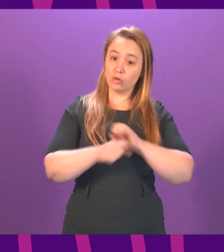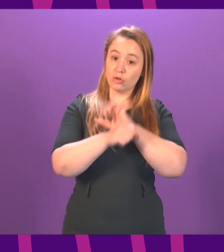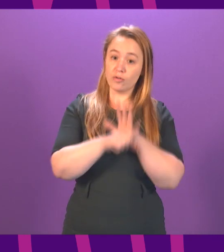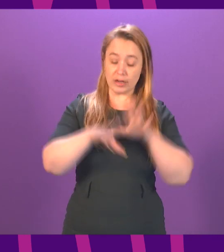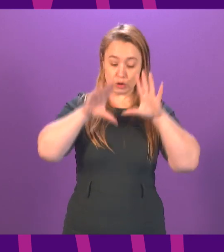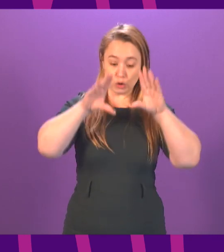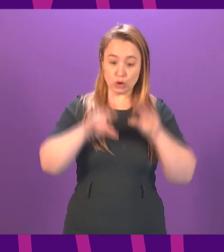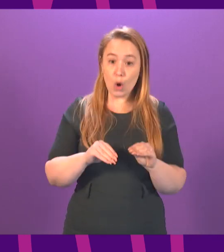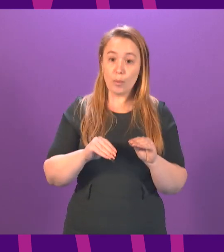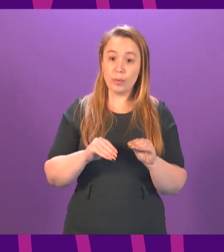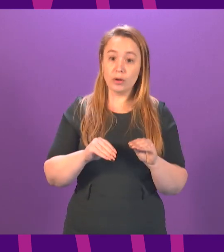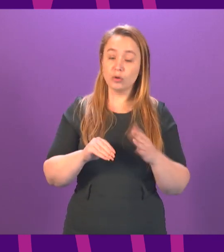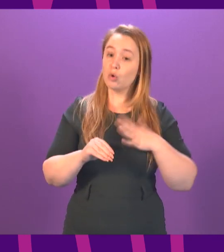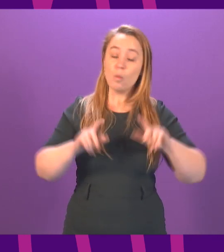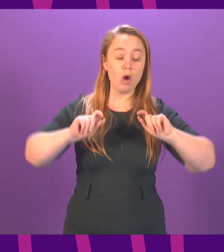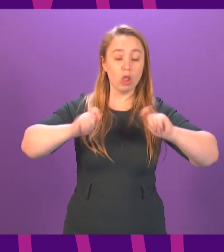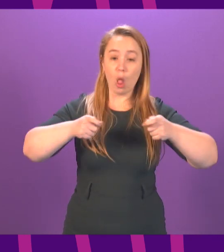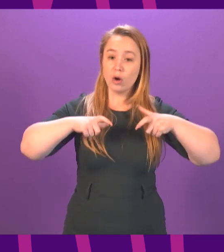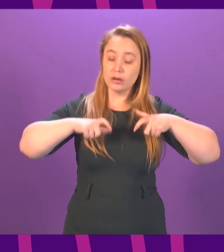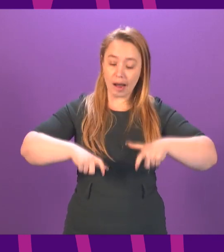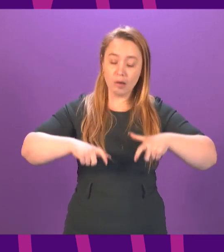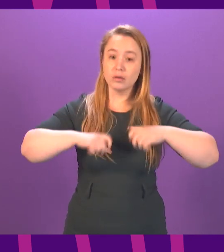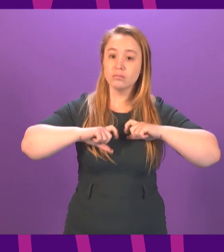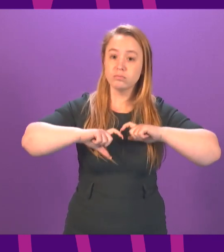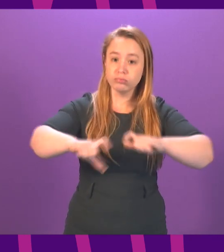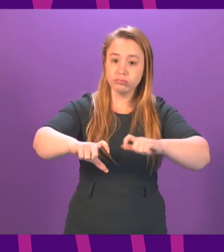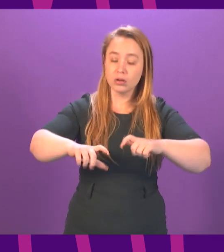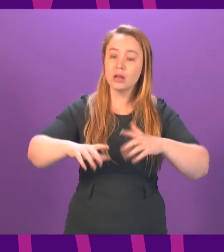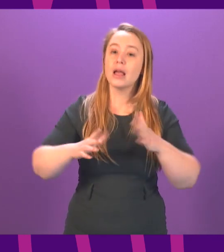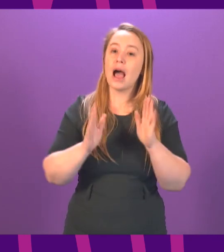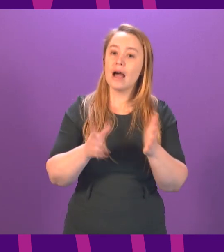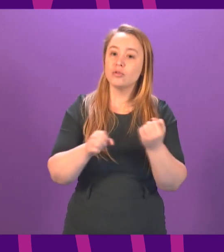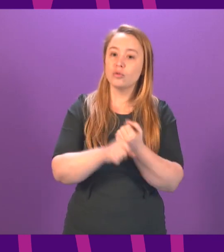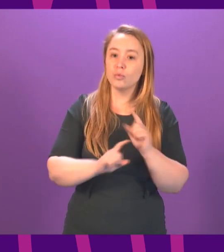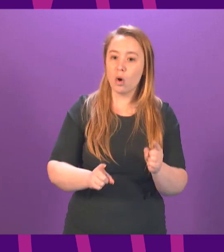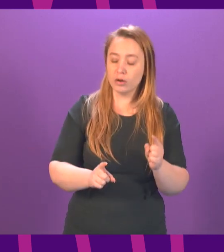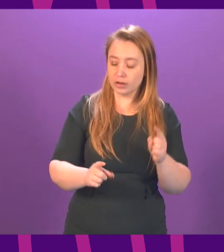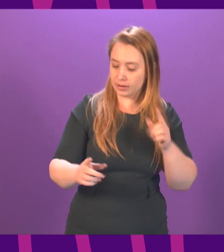avoid rolling lockdowns is by testing, finding contacts and isolating them.